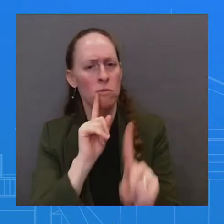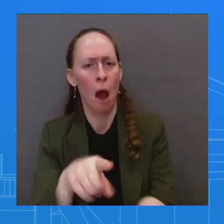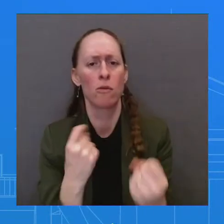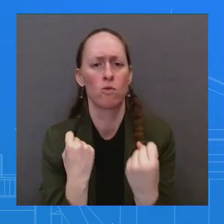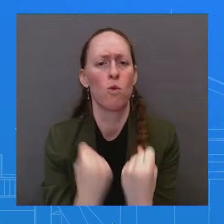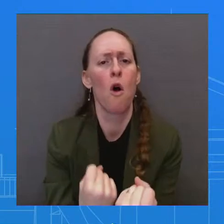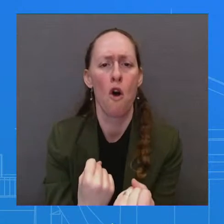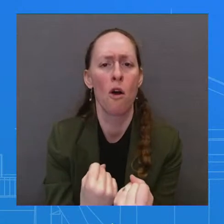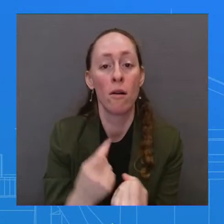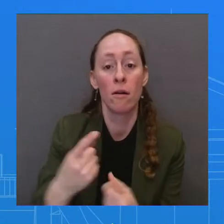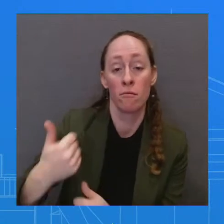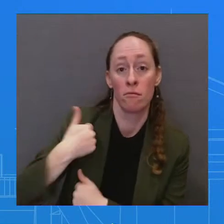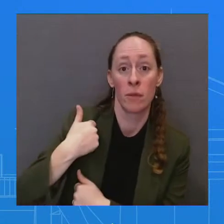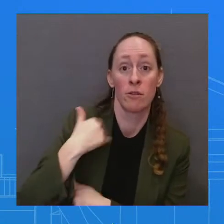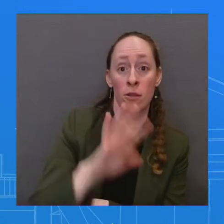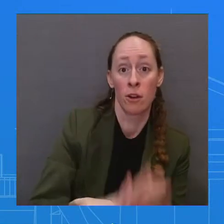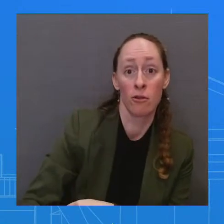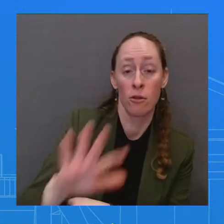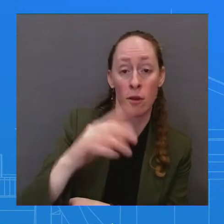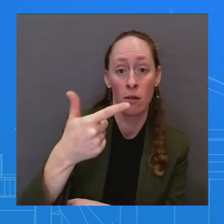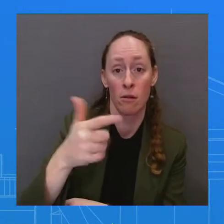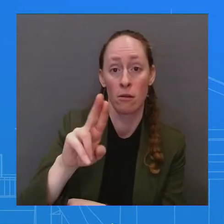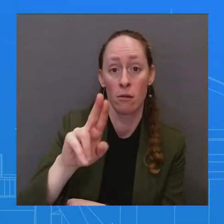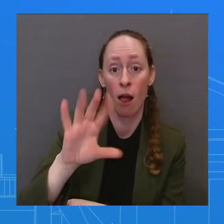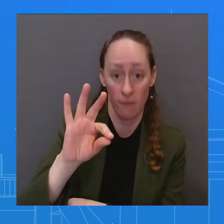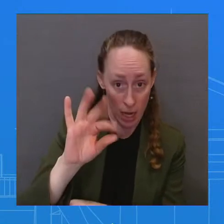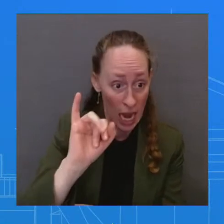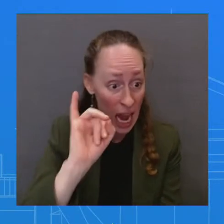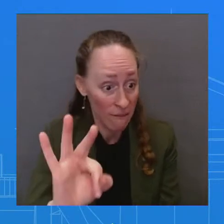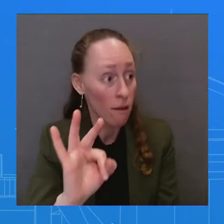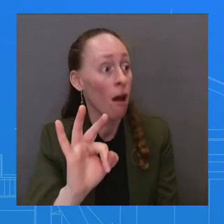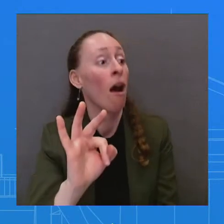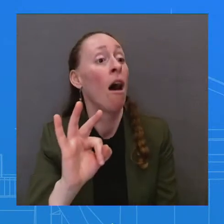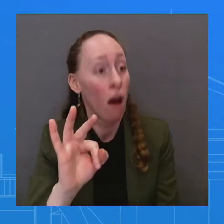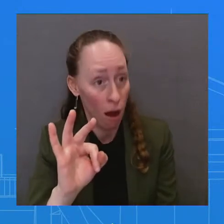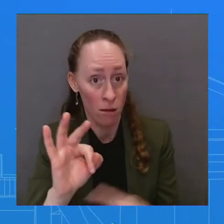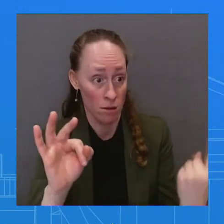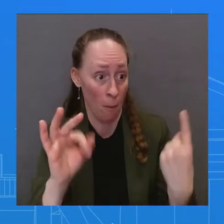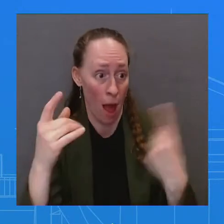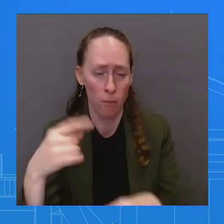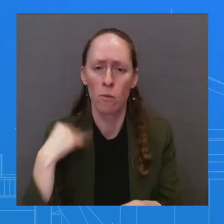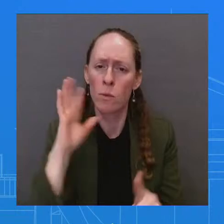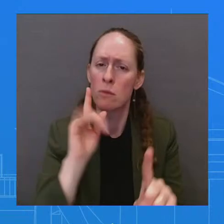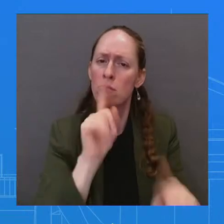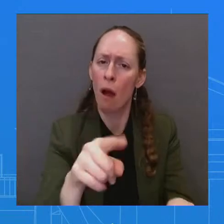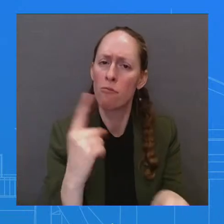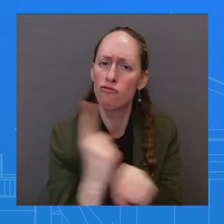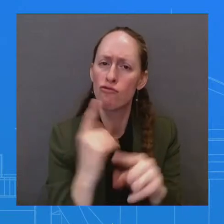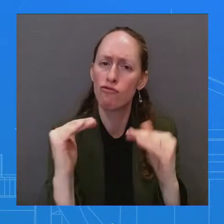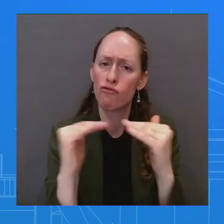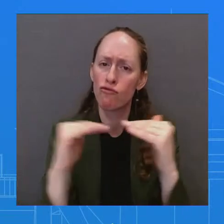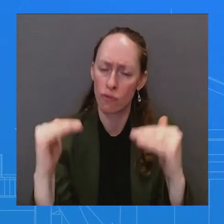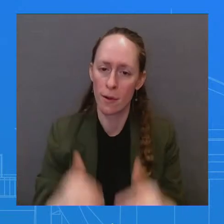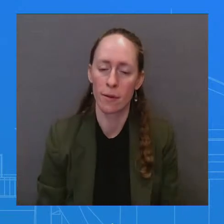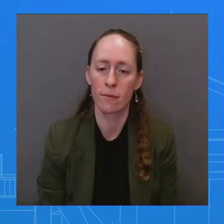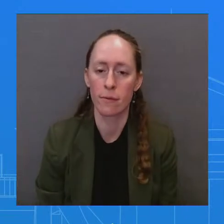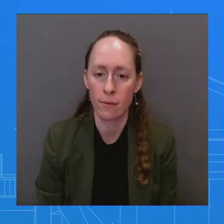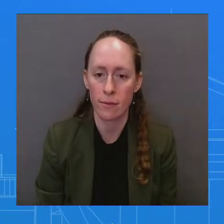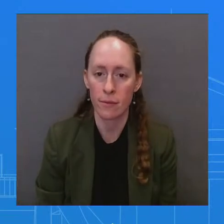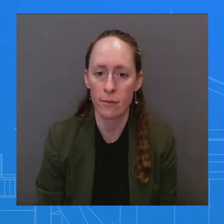The Press: Is striking in Yemen still an option? Mr. Kirby: Again, I'm not going to telegraph punches. We will take the steps appropriate to protect our troops and --